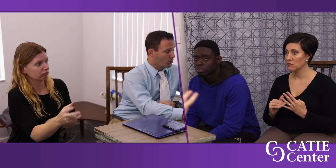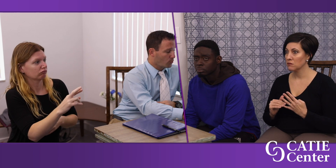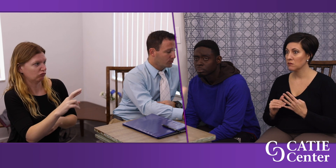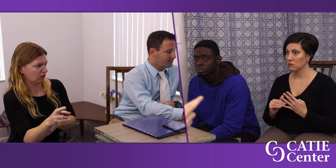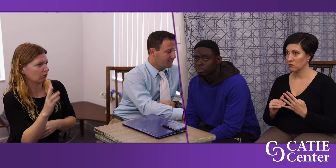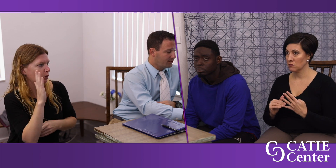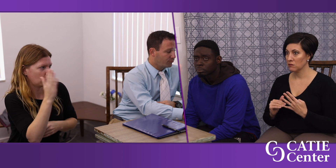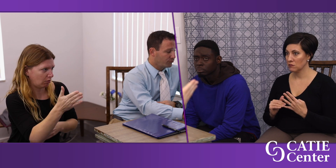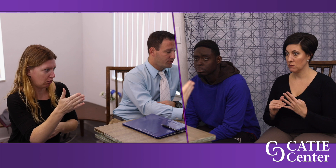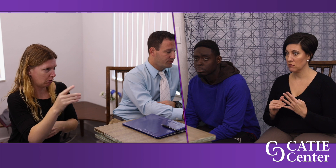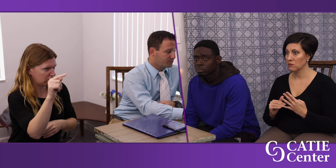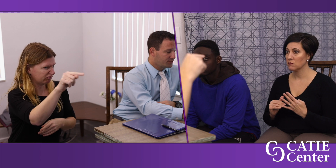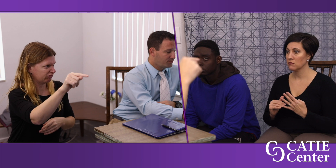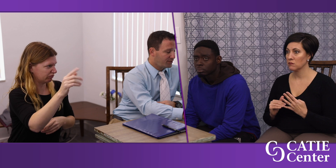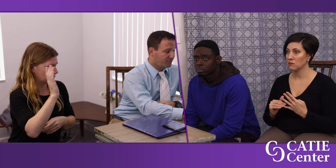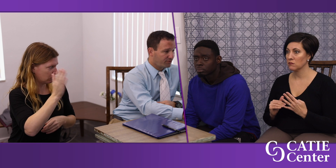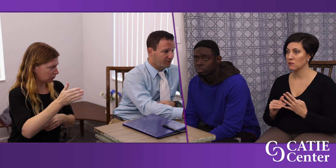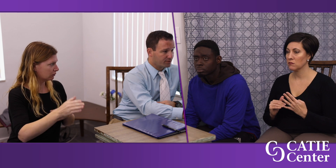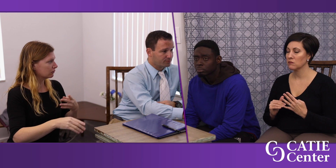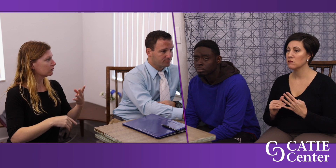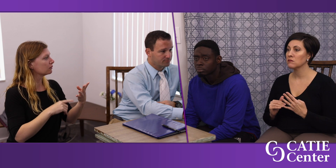Or D) reduce the speed of your vehicle.